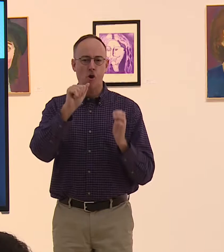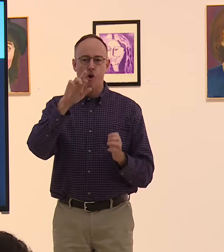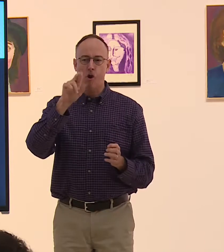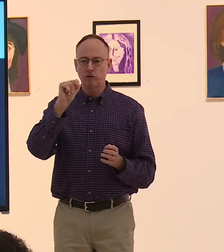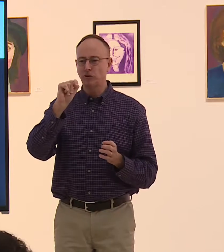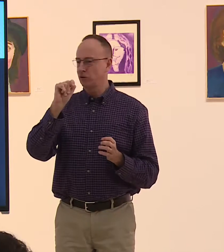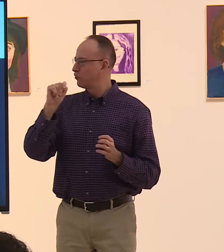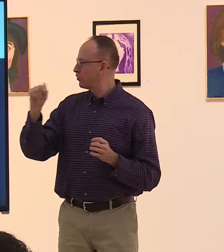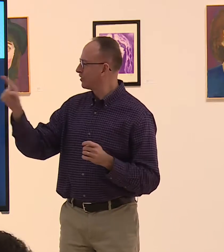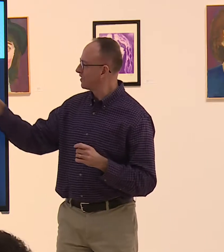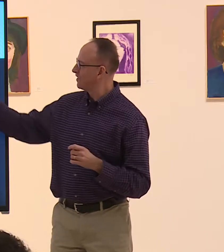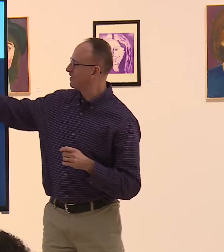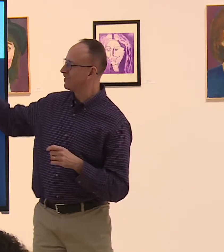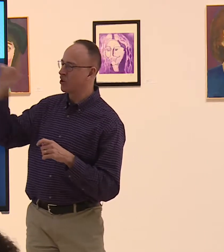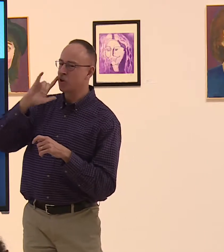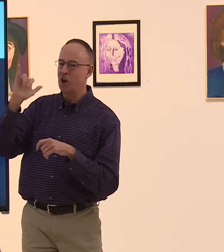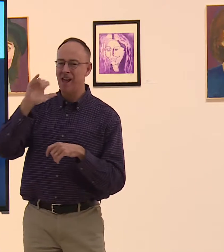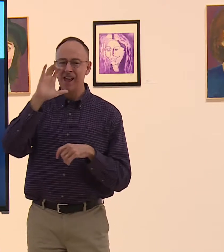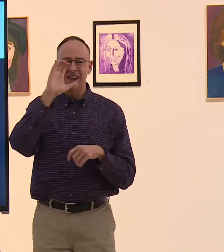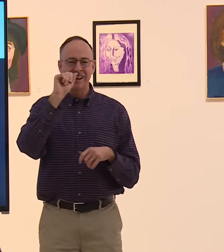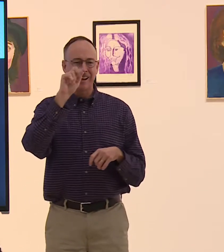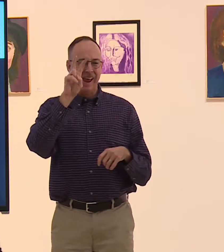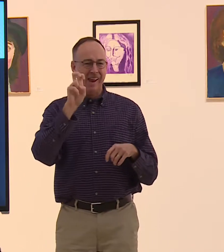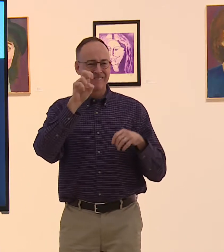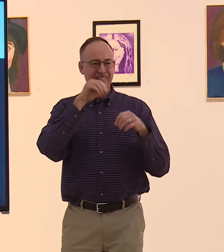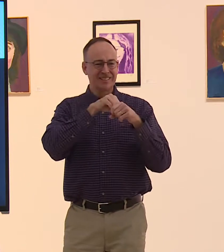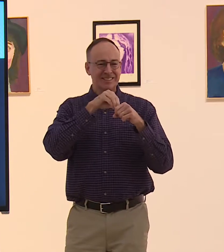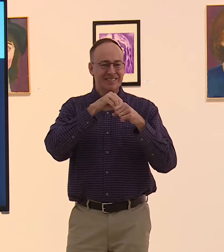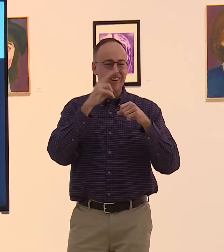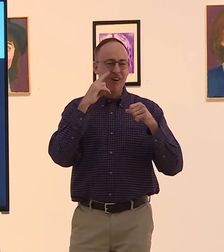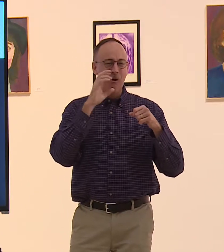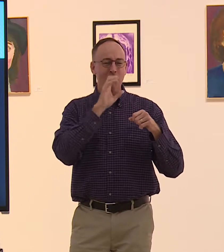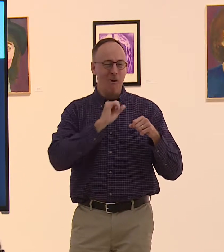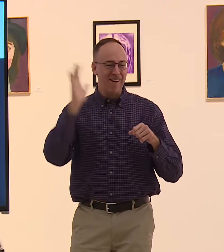So this was Rock Art. That was the motif.